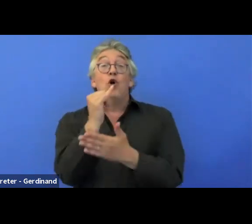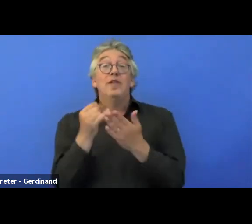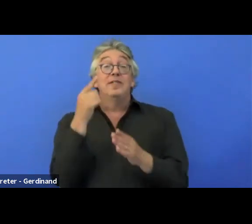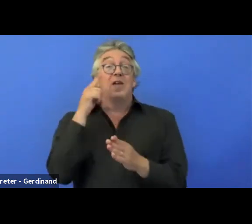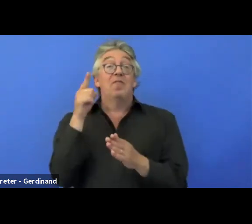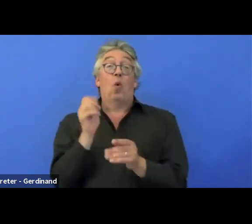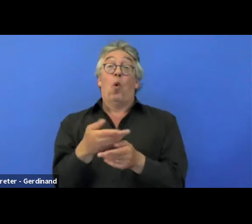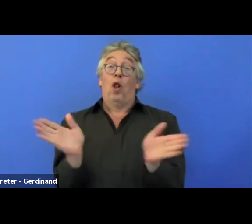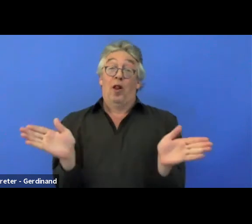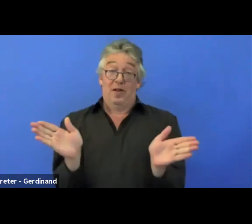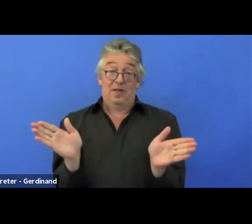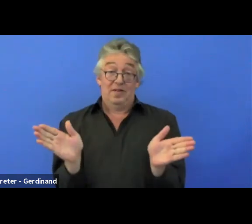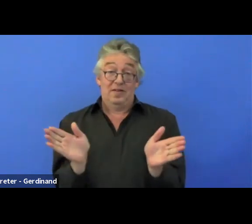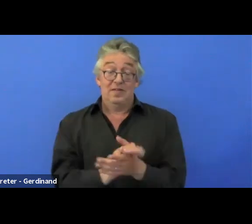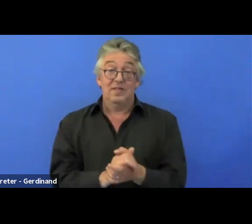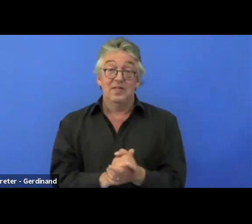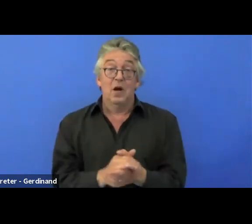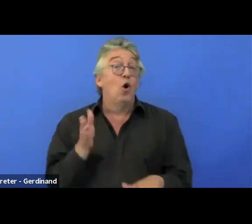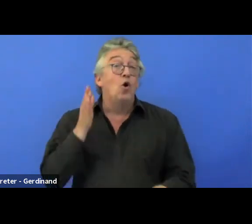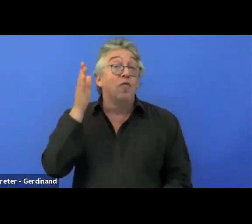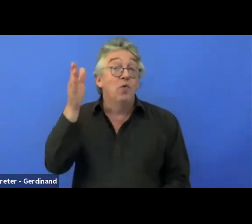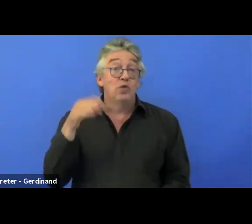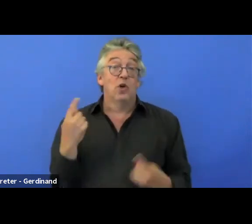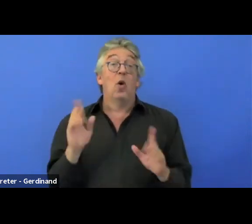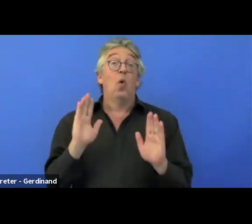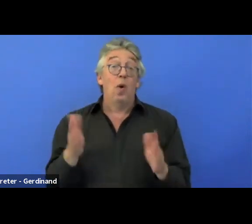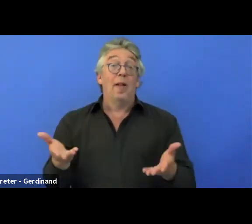We are going to have a future standard on transport services,